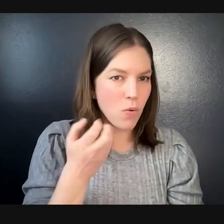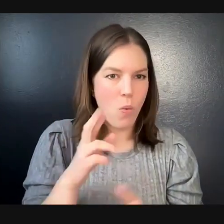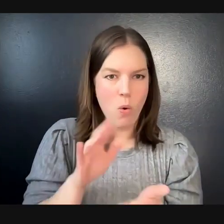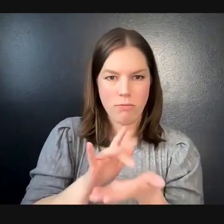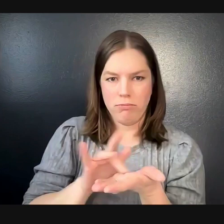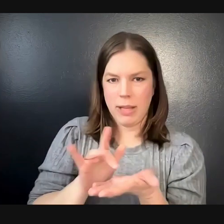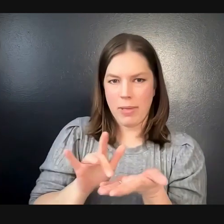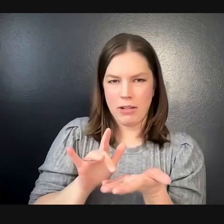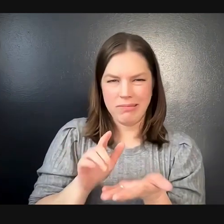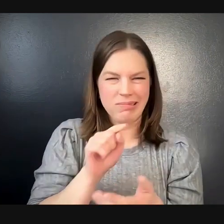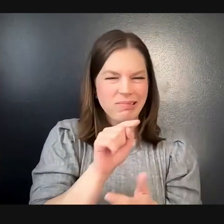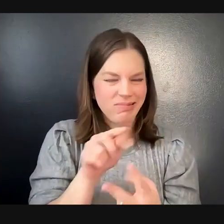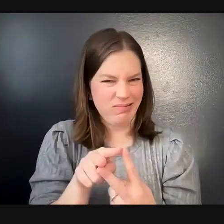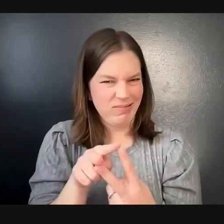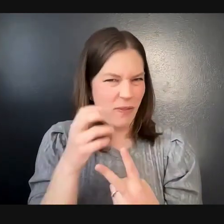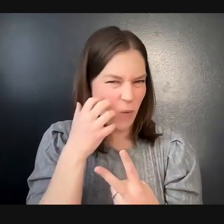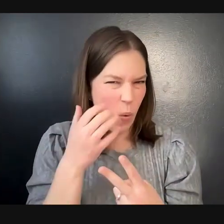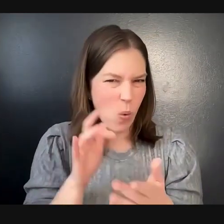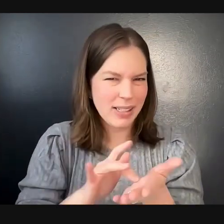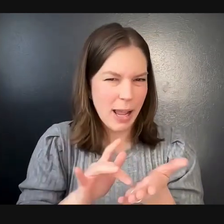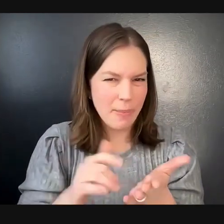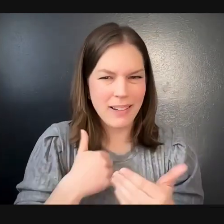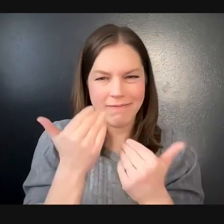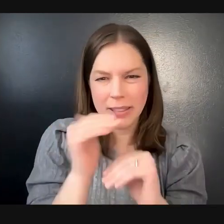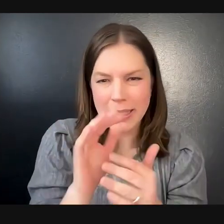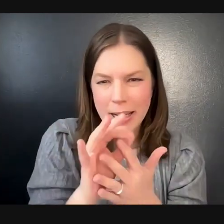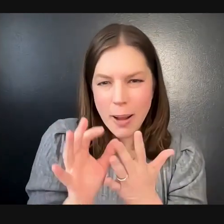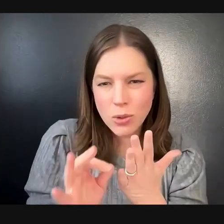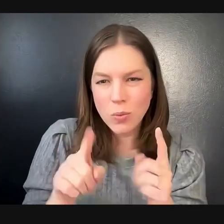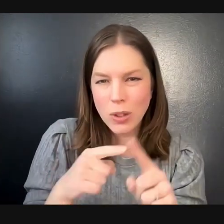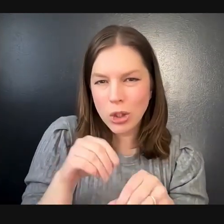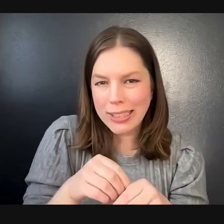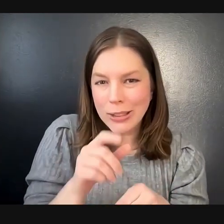A phone or personal tablet will be very limited in terms of being able to see